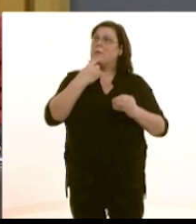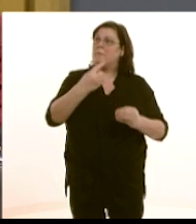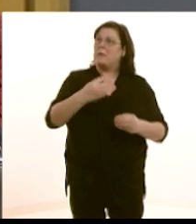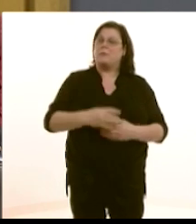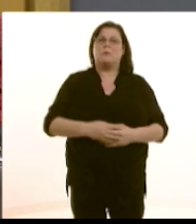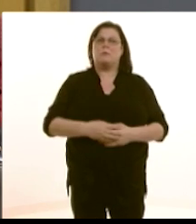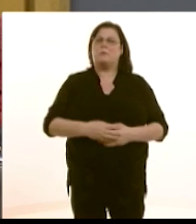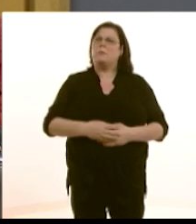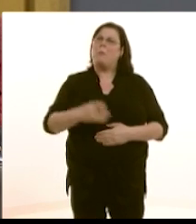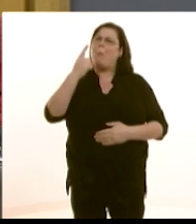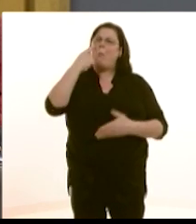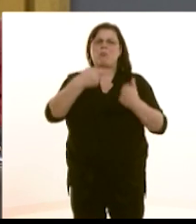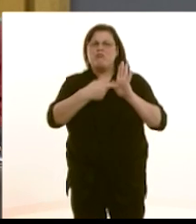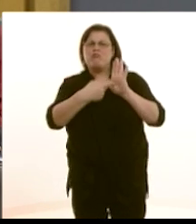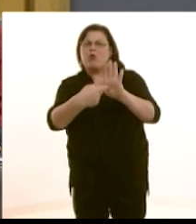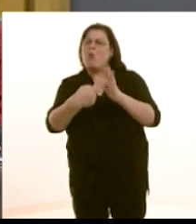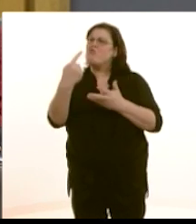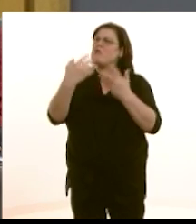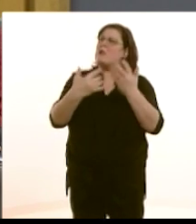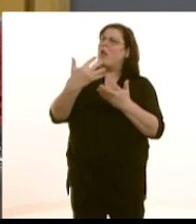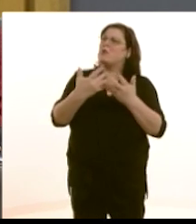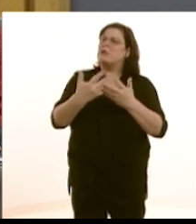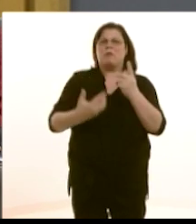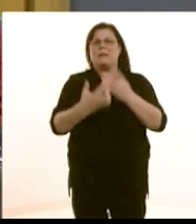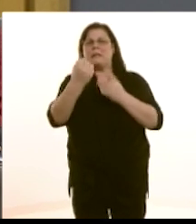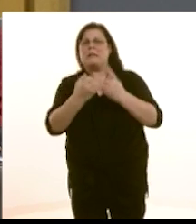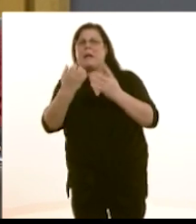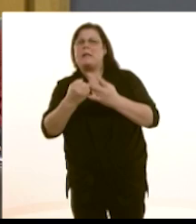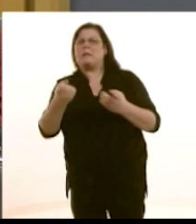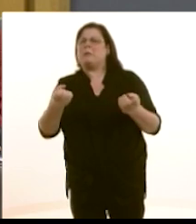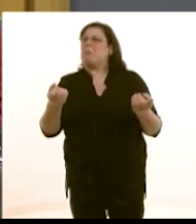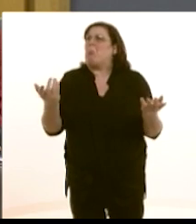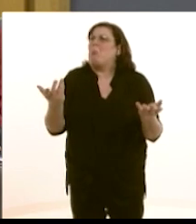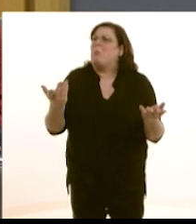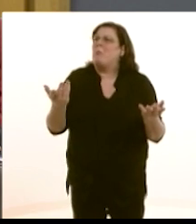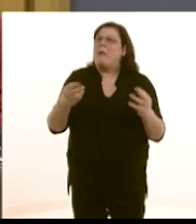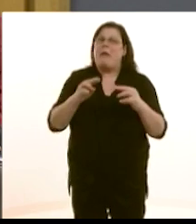If you canít show results from this, then doesnít it call into question your management?